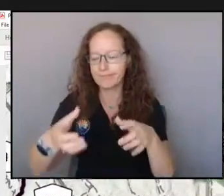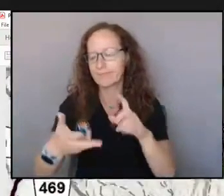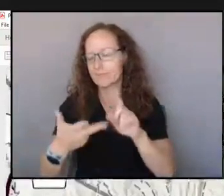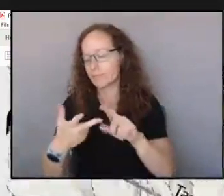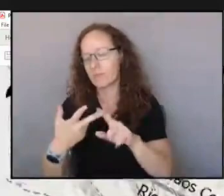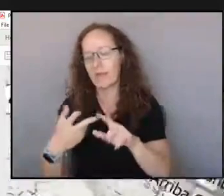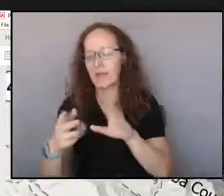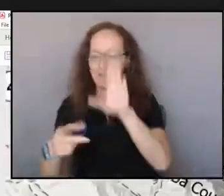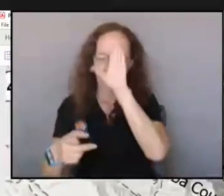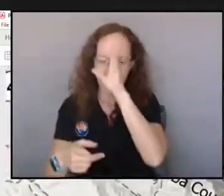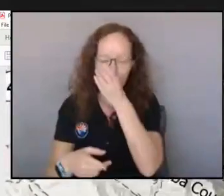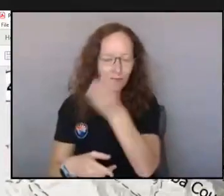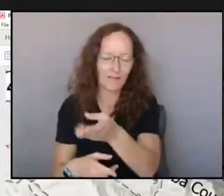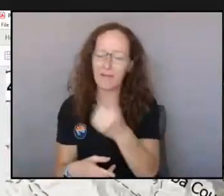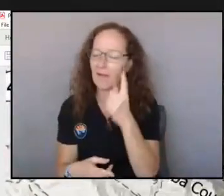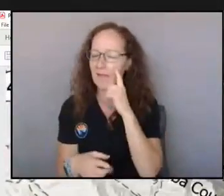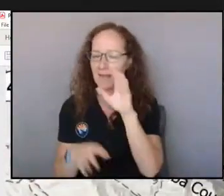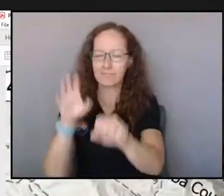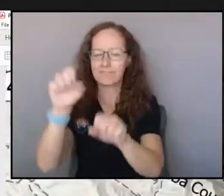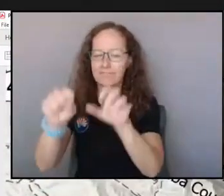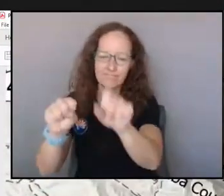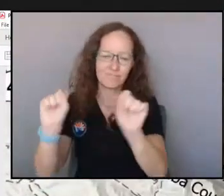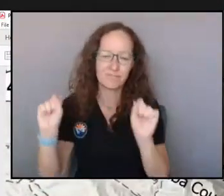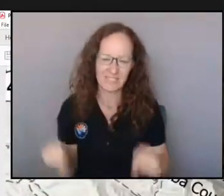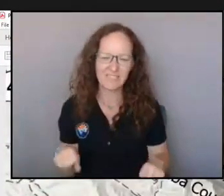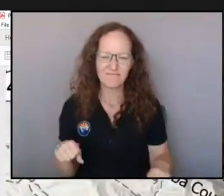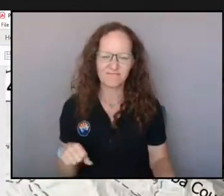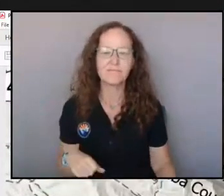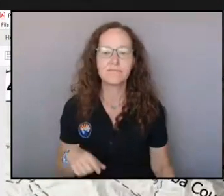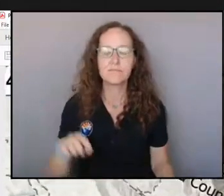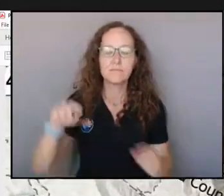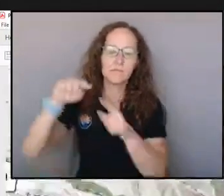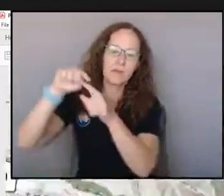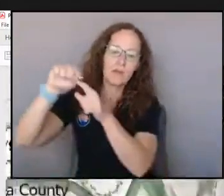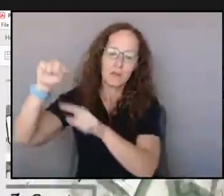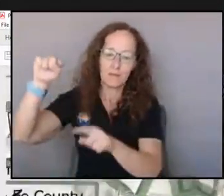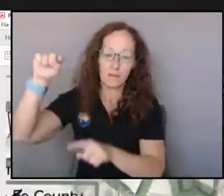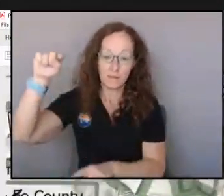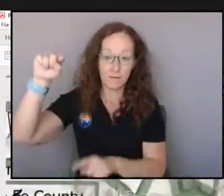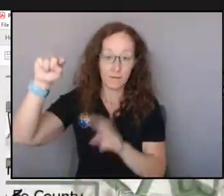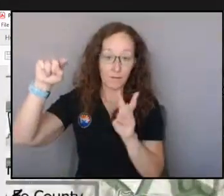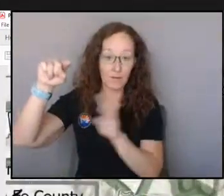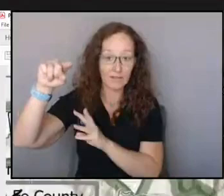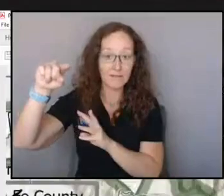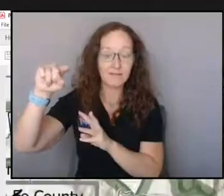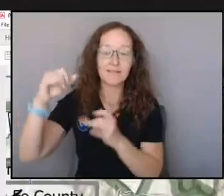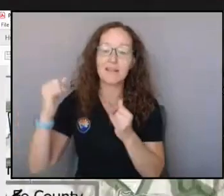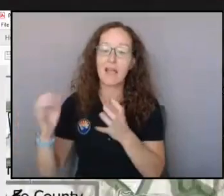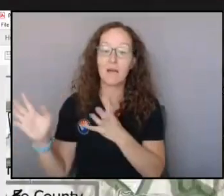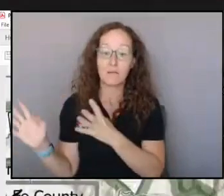DOWN THE WEST SIDE, WINDS WILL BE MORE FAVORABLE FOR THE FIRE BECAUSE IT WANTS TO PUSH EVERYTHING BACK IN TO